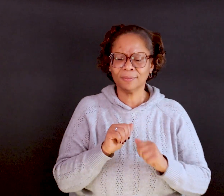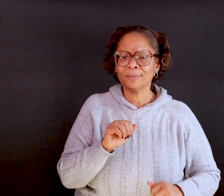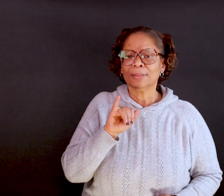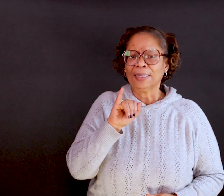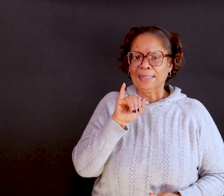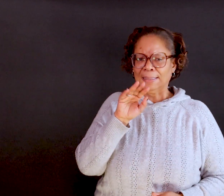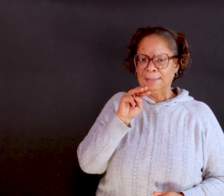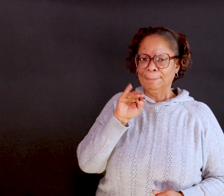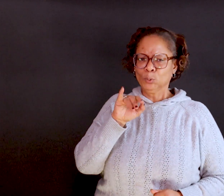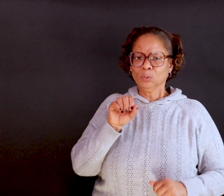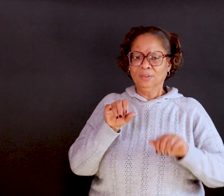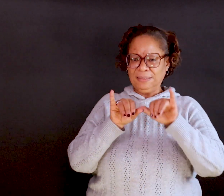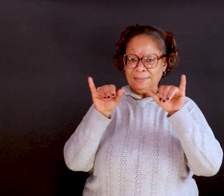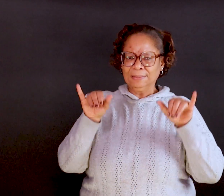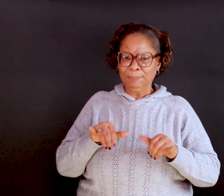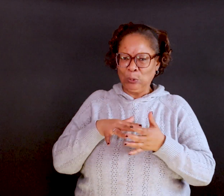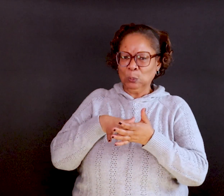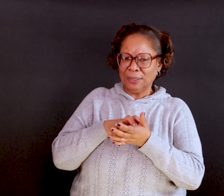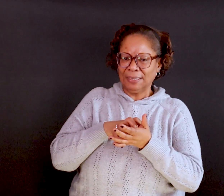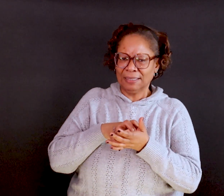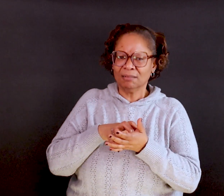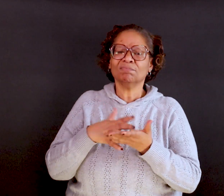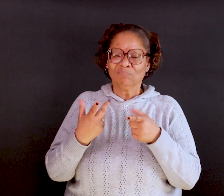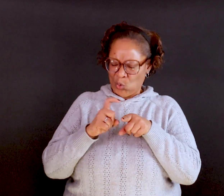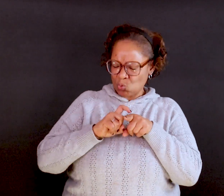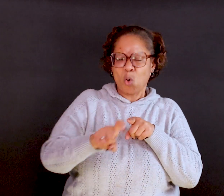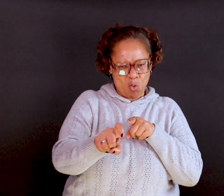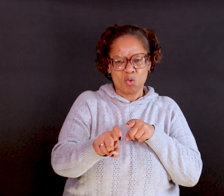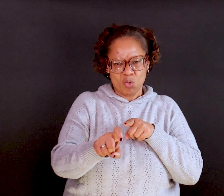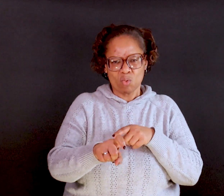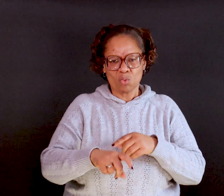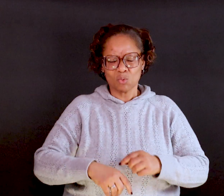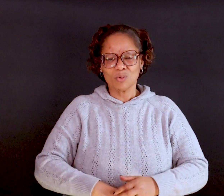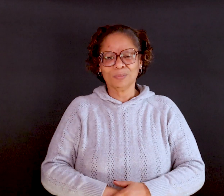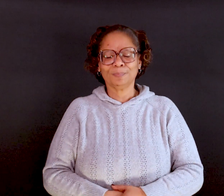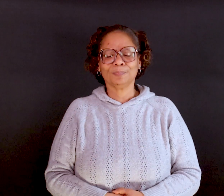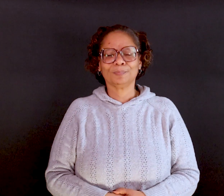or people with weakened immune symptoms.